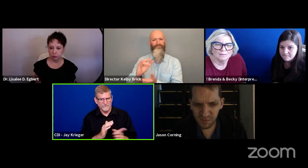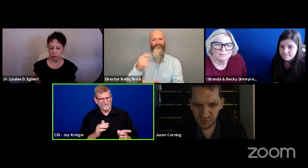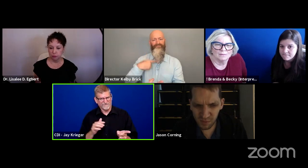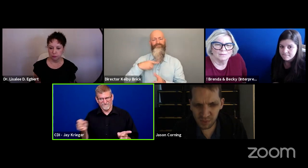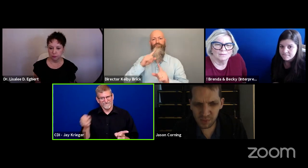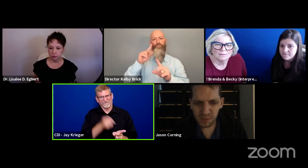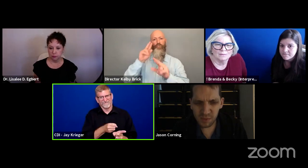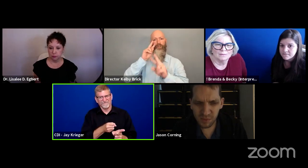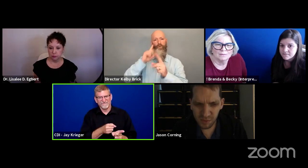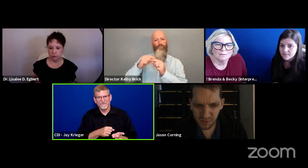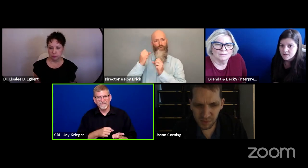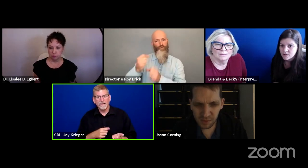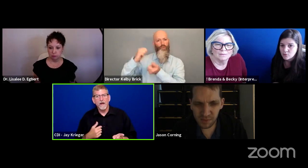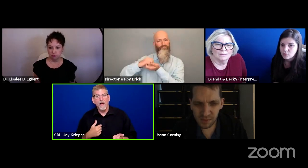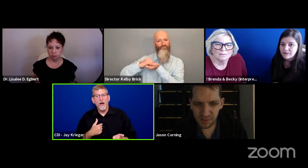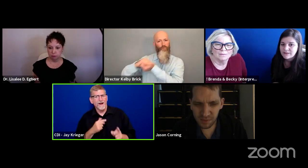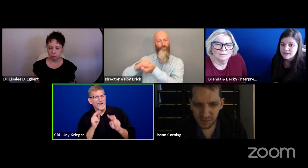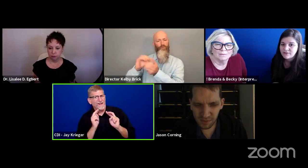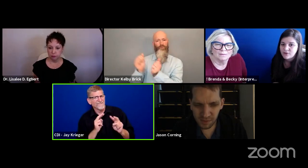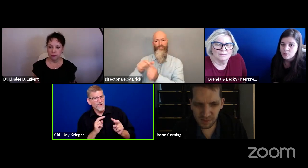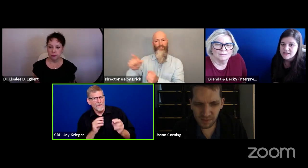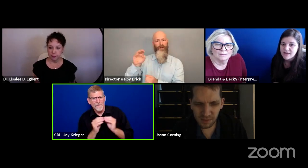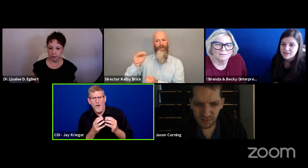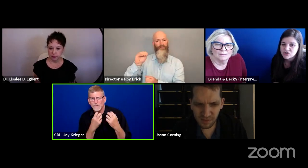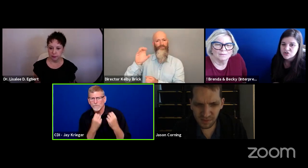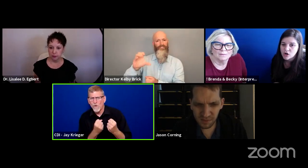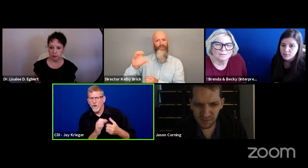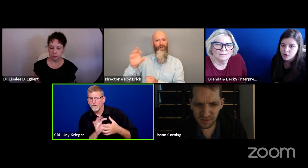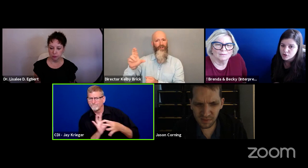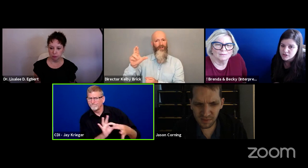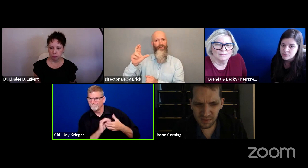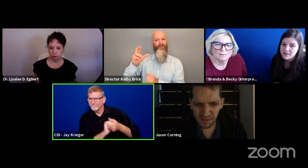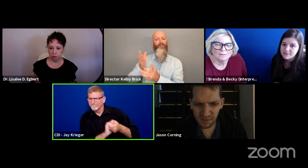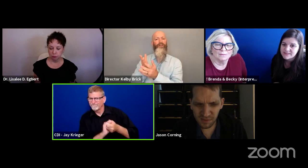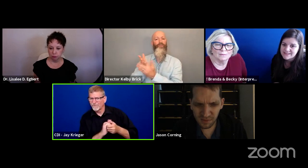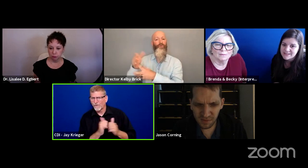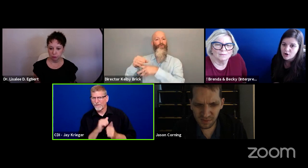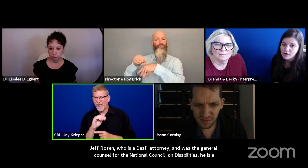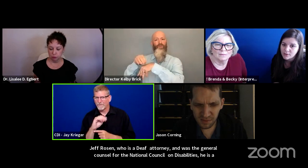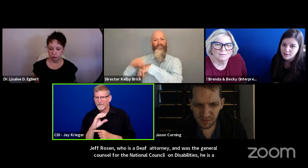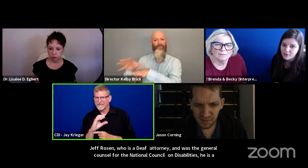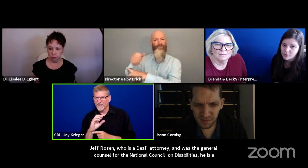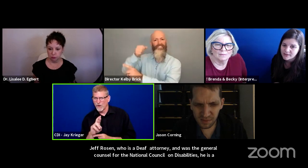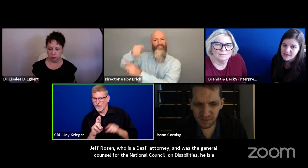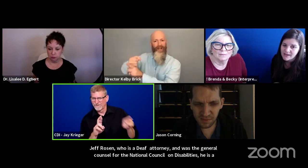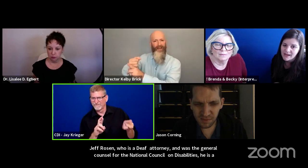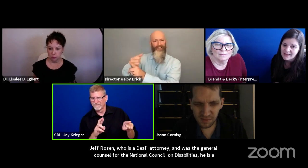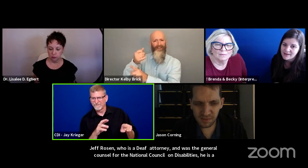We're really looking forward to having a stronger partnership with MCCR going forward.